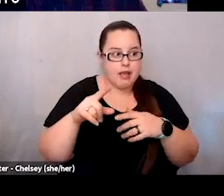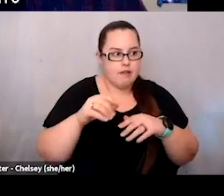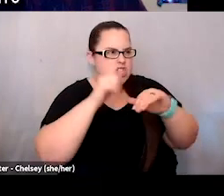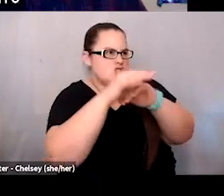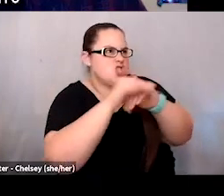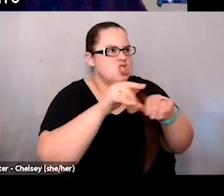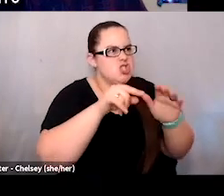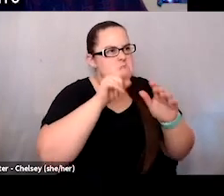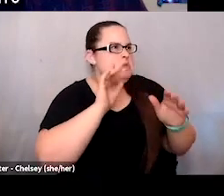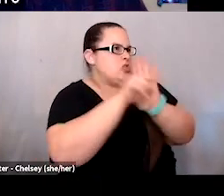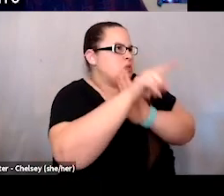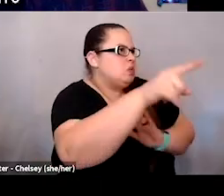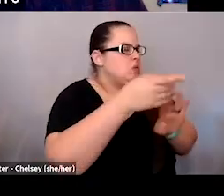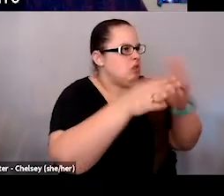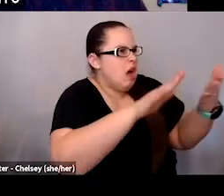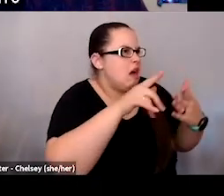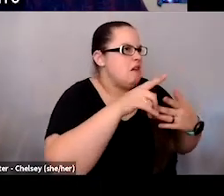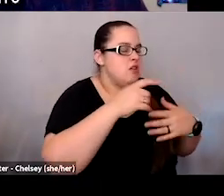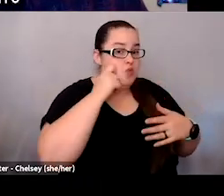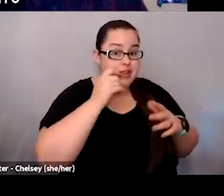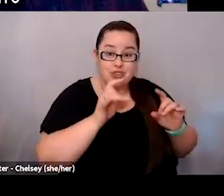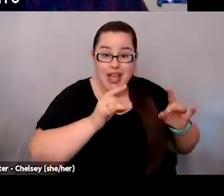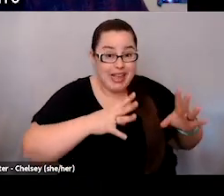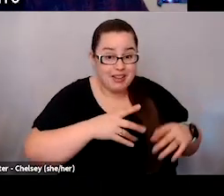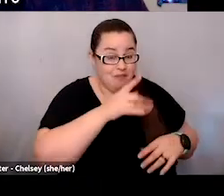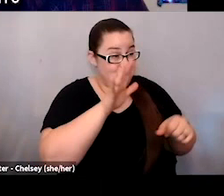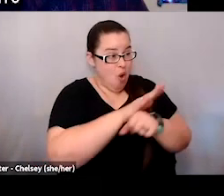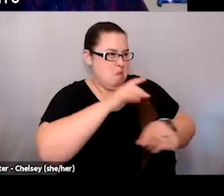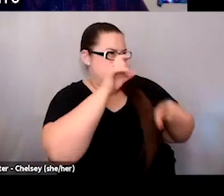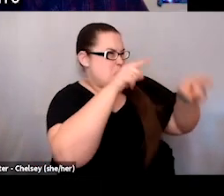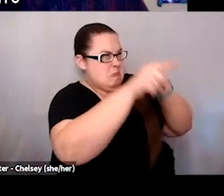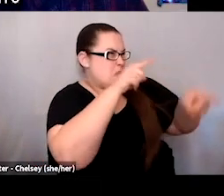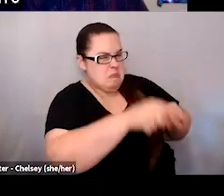mascot, to get rid of the logo, and they received death threats and they received all